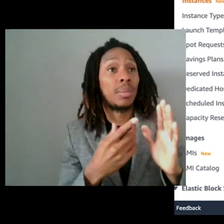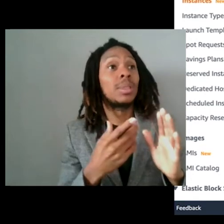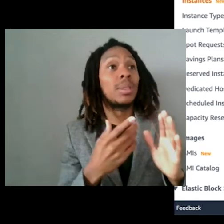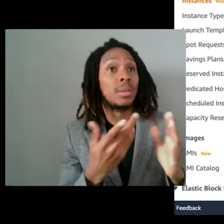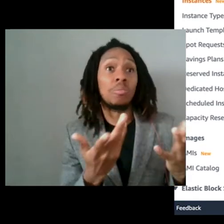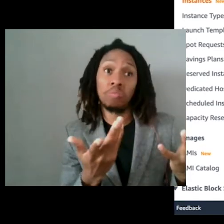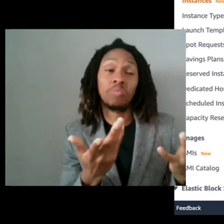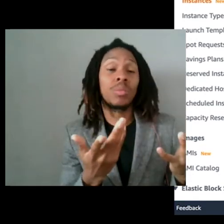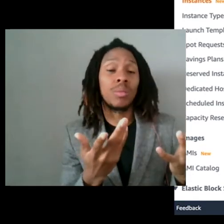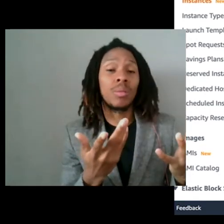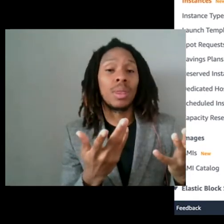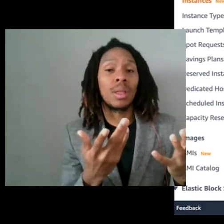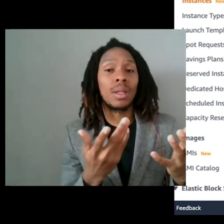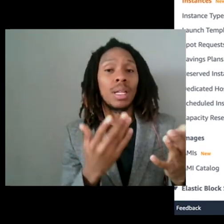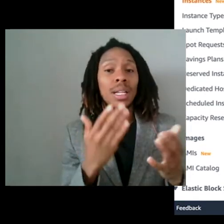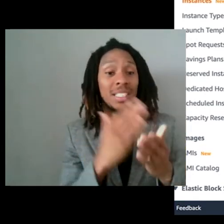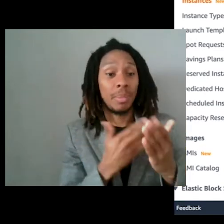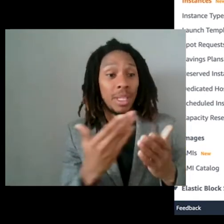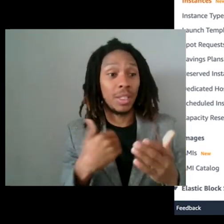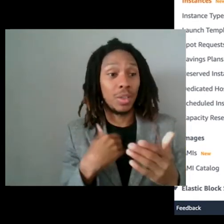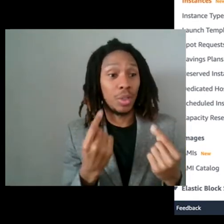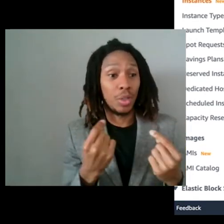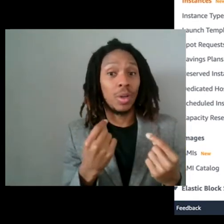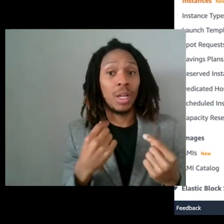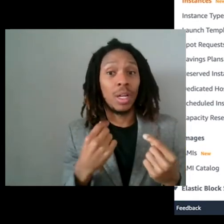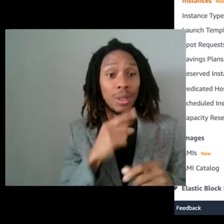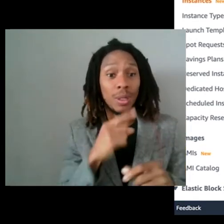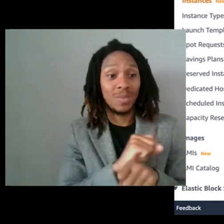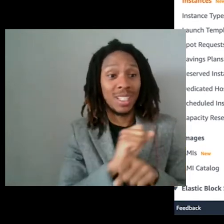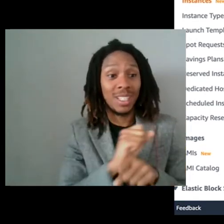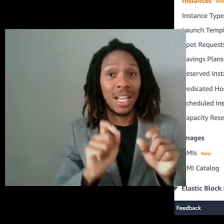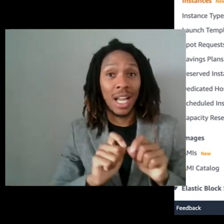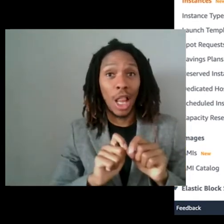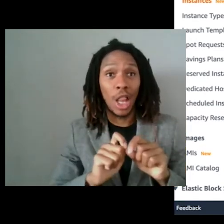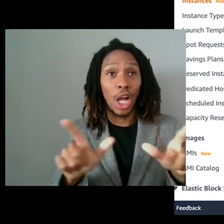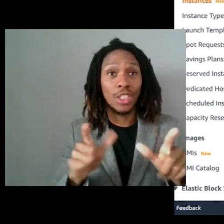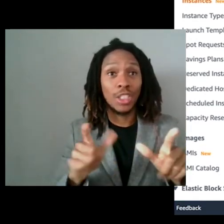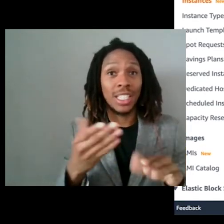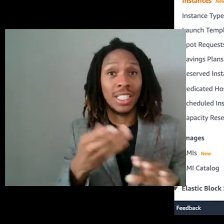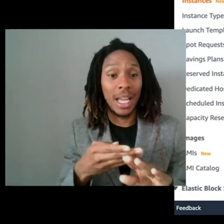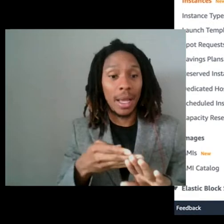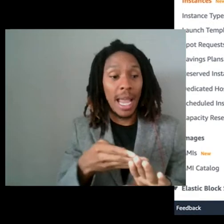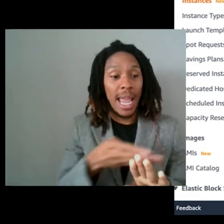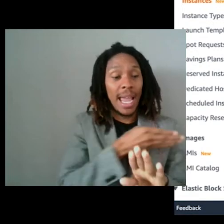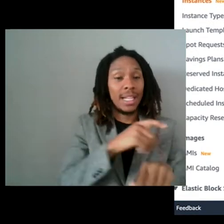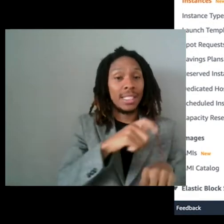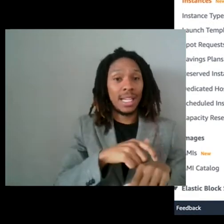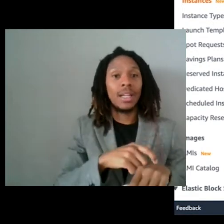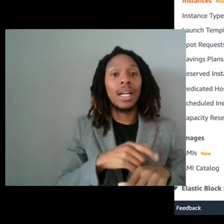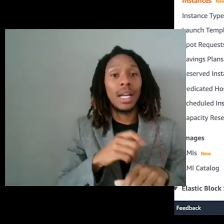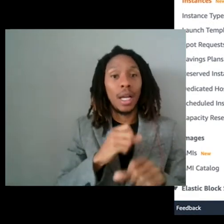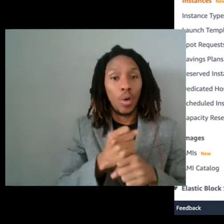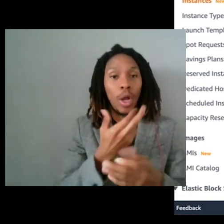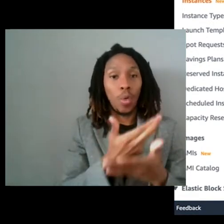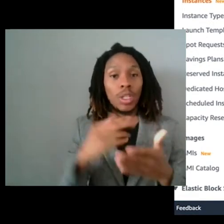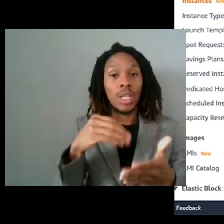Cause even the things we're doing, the fact that we're launching stuff ahead of time while it does create some resources in your account, it's the same thing you do